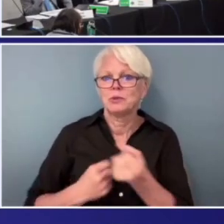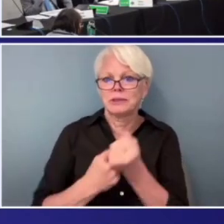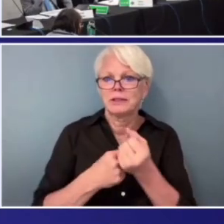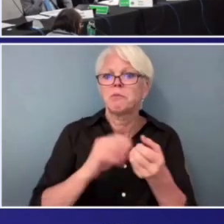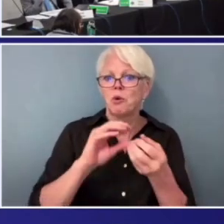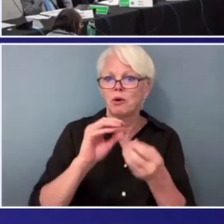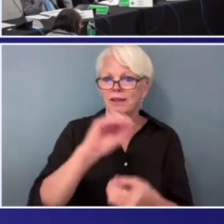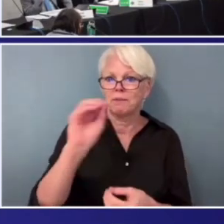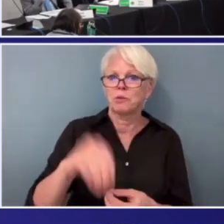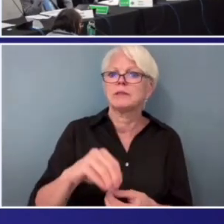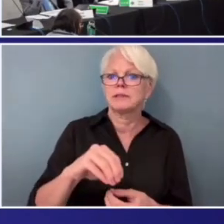of that percentage.